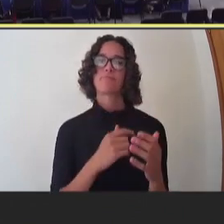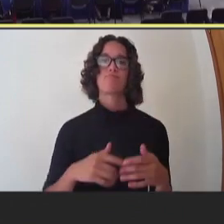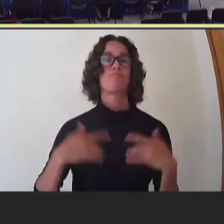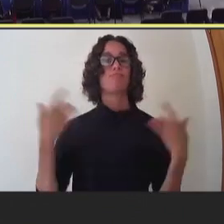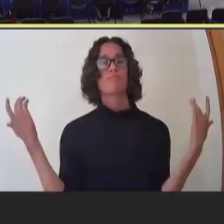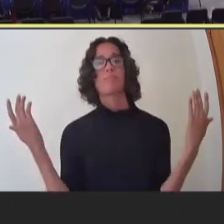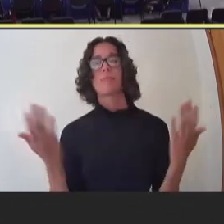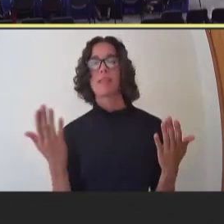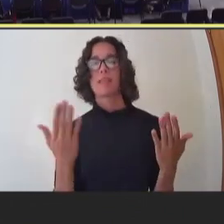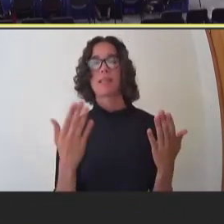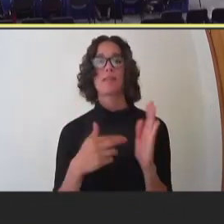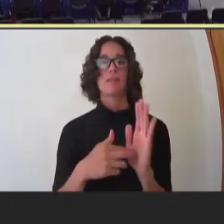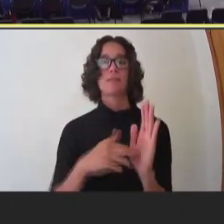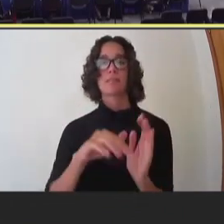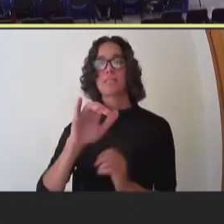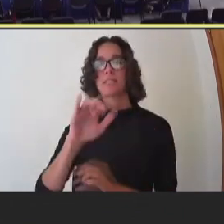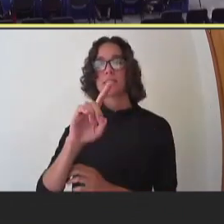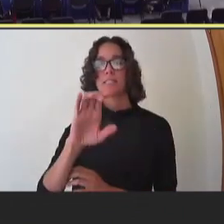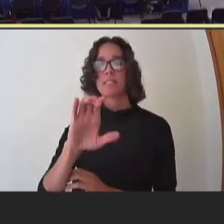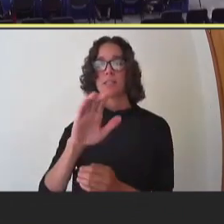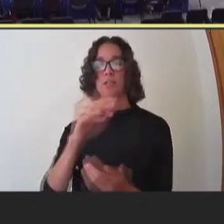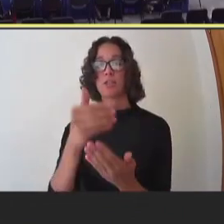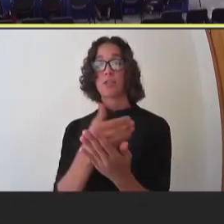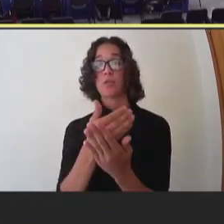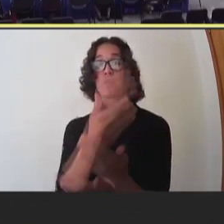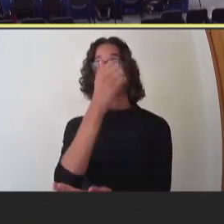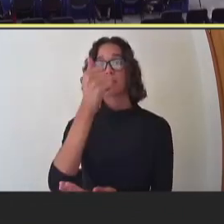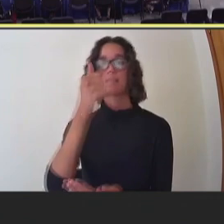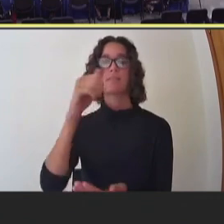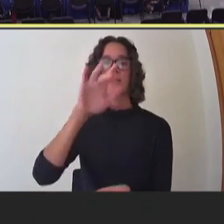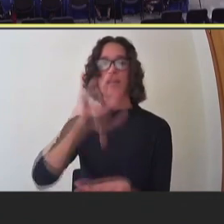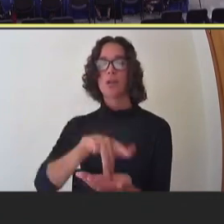newest center, the Center for Forecasting and Outbreak Analytics, to share some of the work